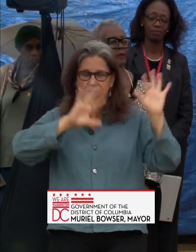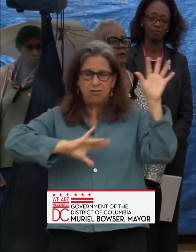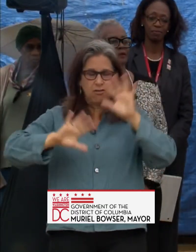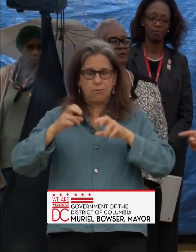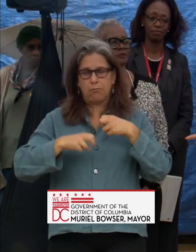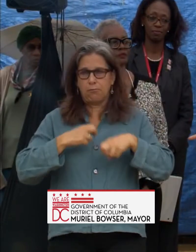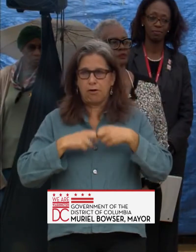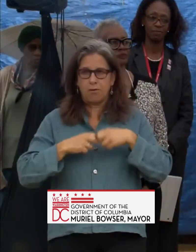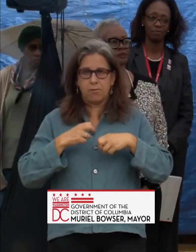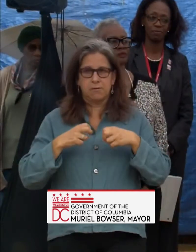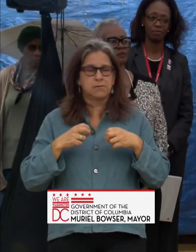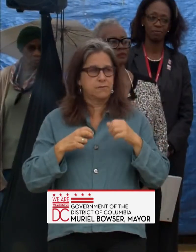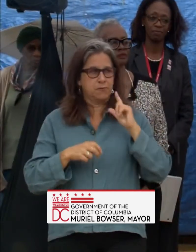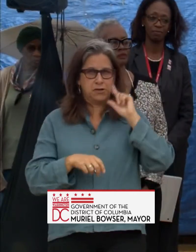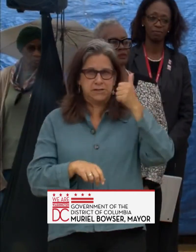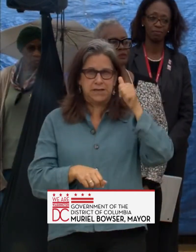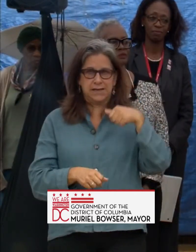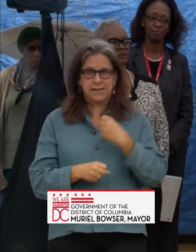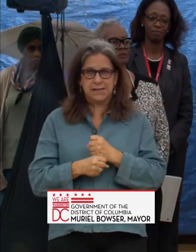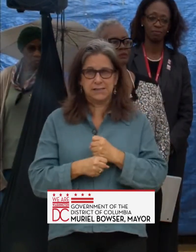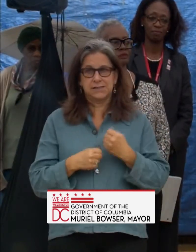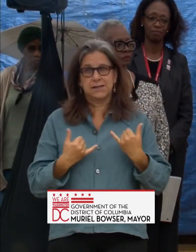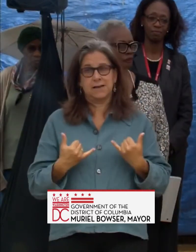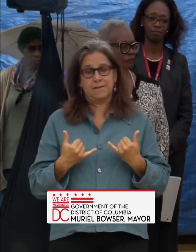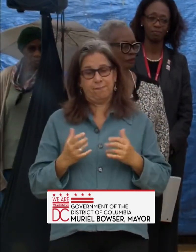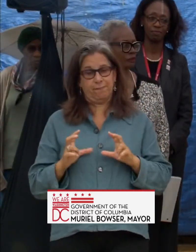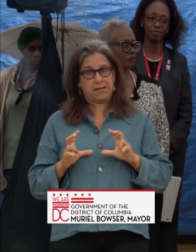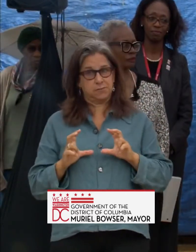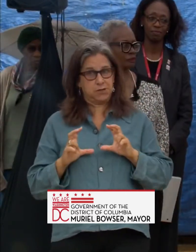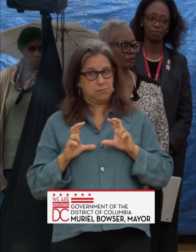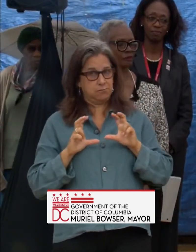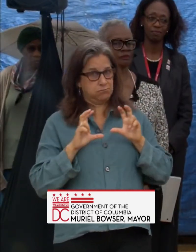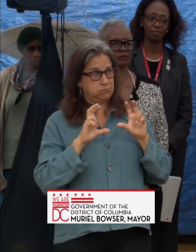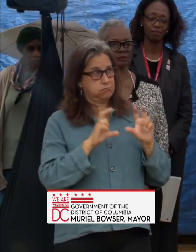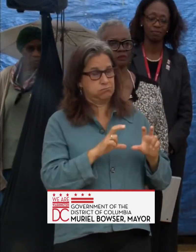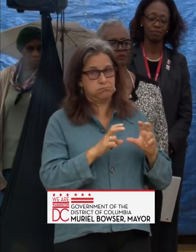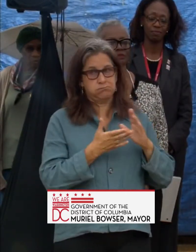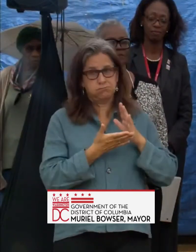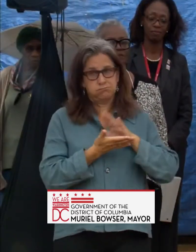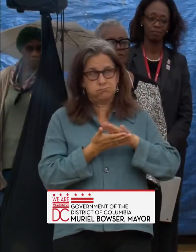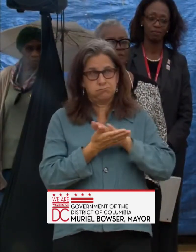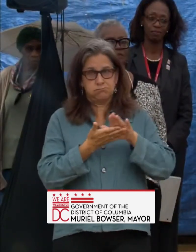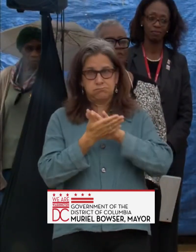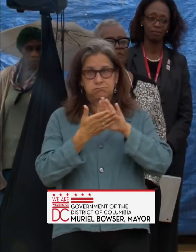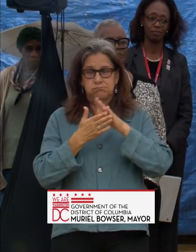THIS INVESTMENT IS GOING TO BE A SIGNIFICANT TRANSFORMATION FOR THIS CORNER.